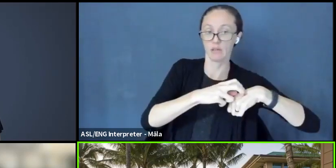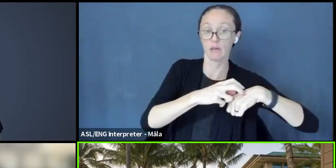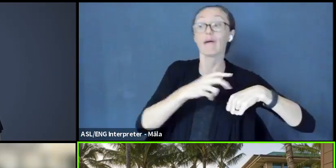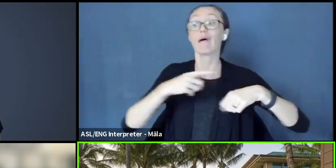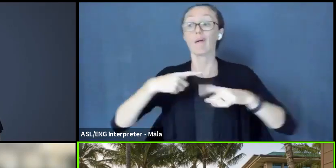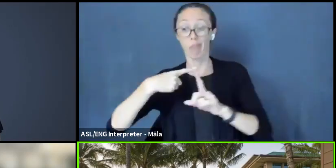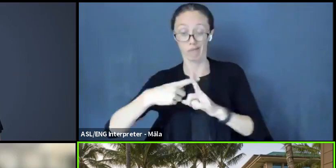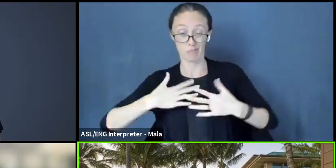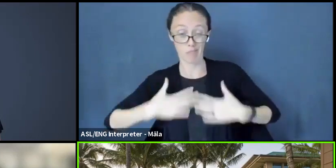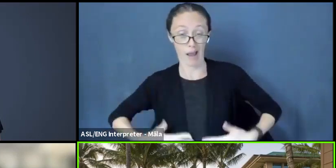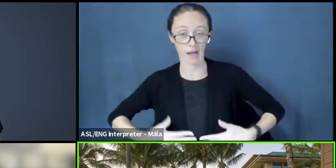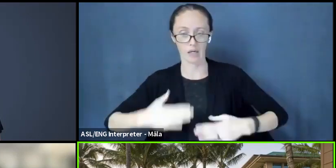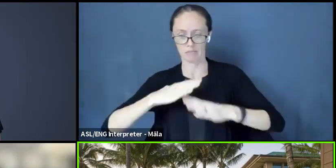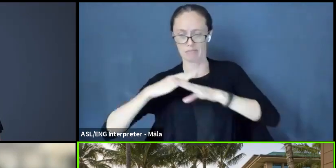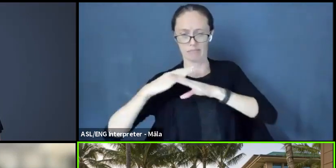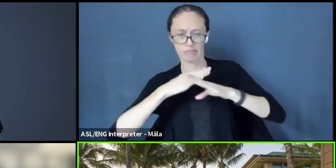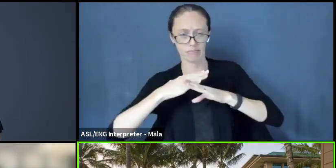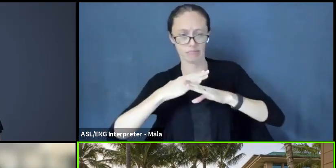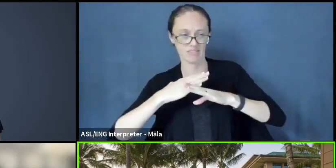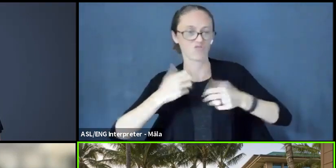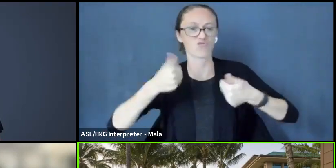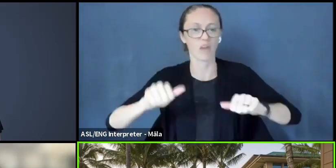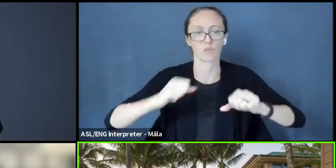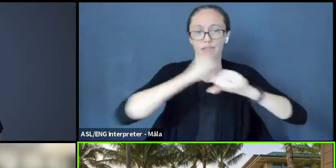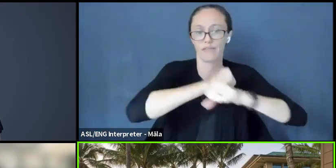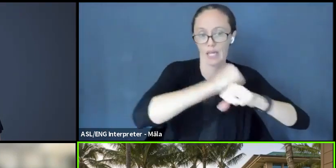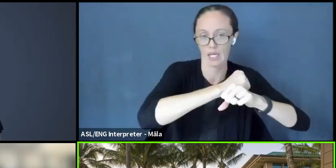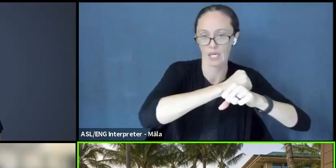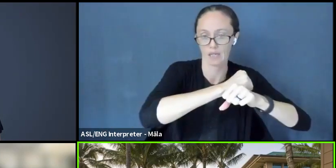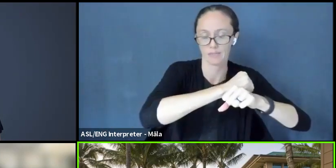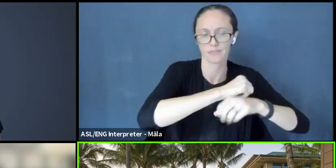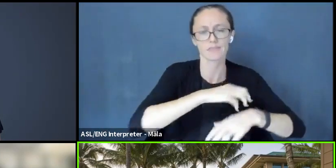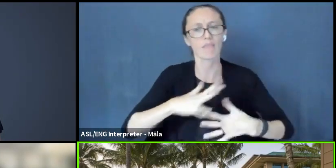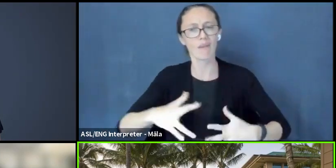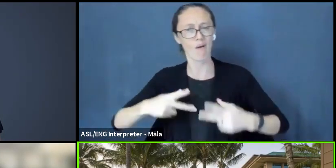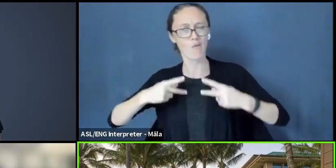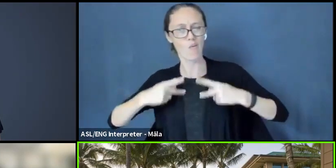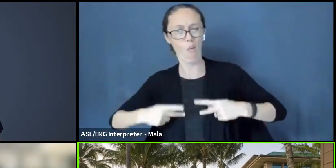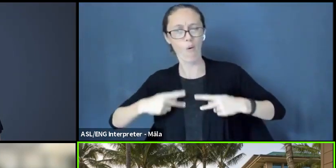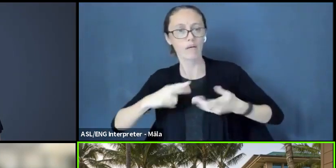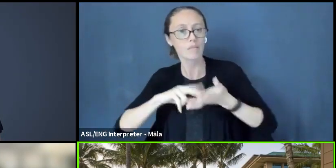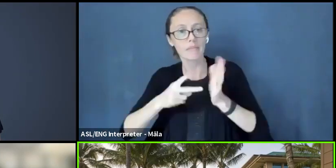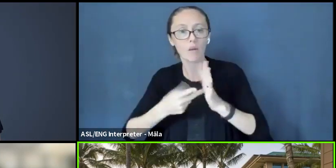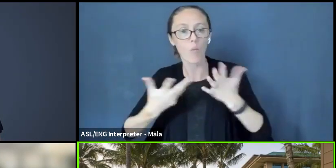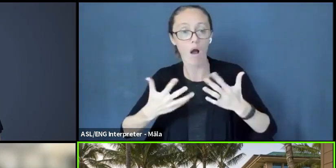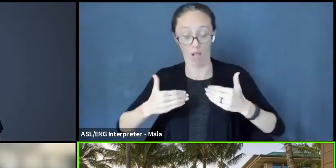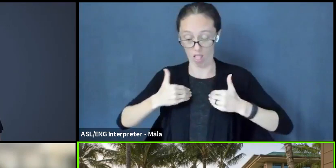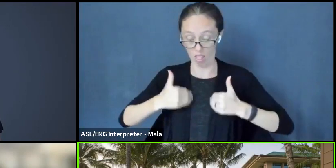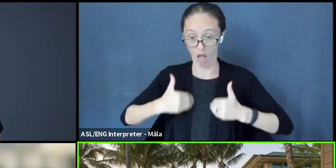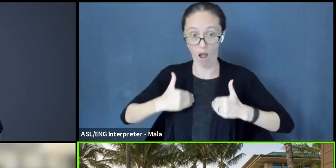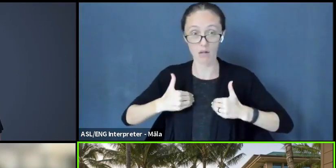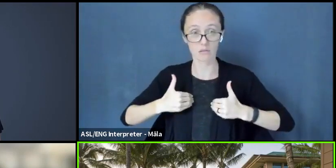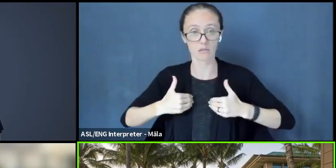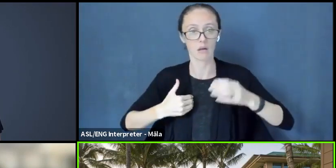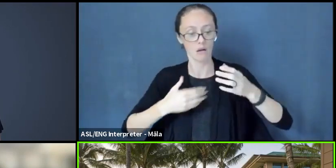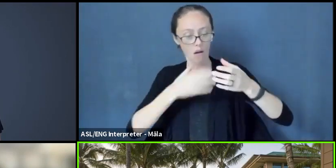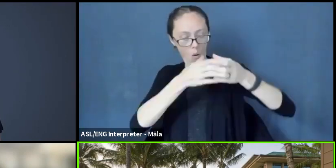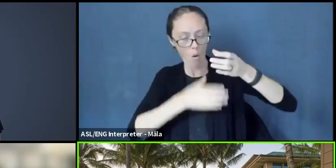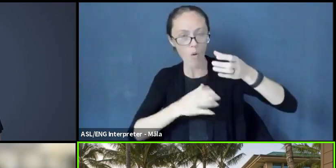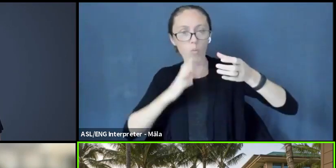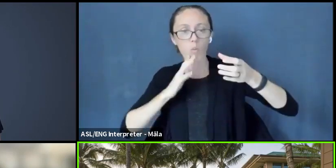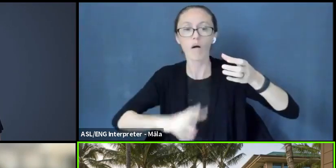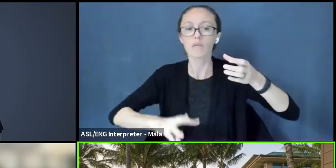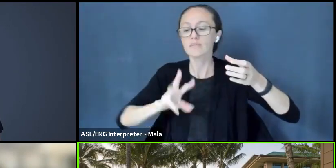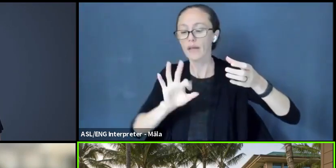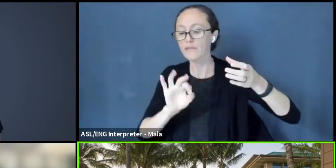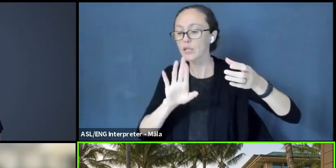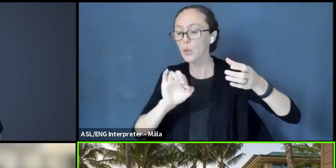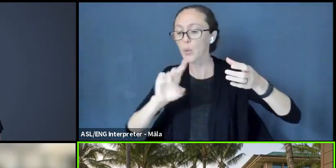So what pneumonia is is that your lung fills with fluid and pus and cells and it's not